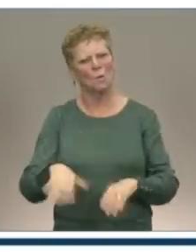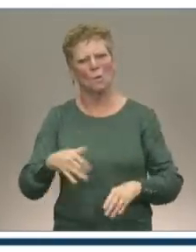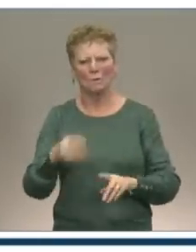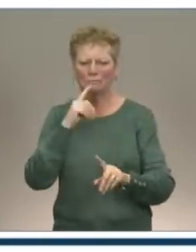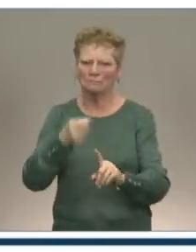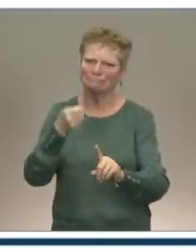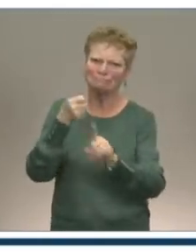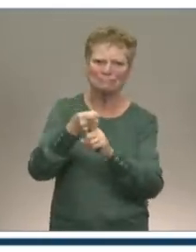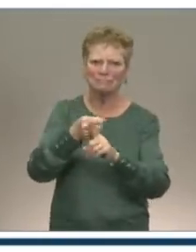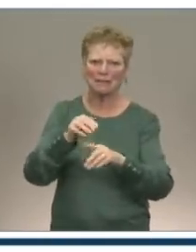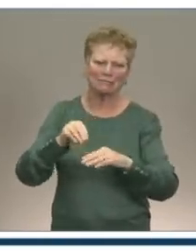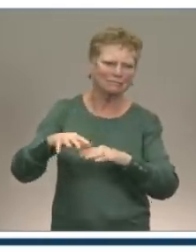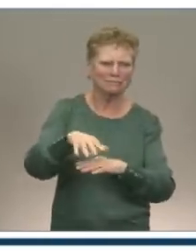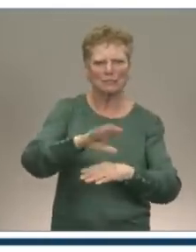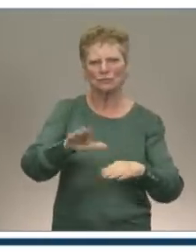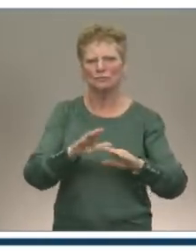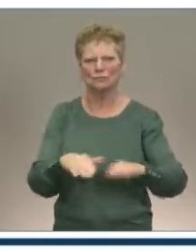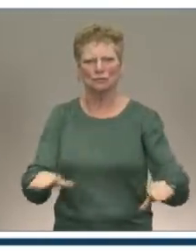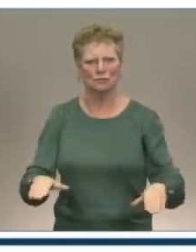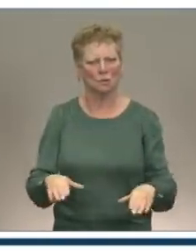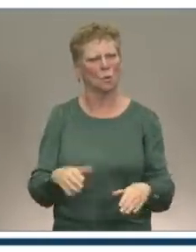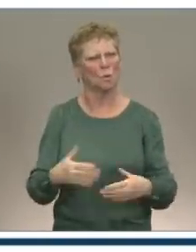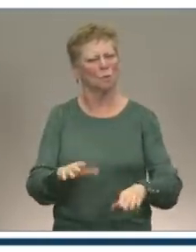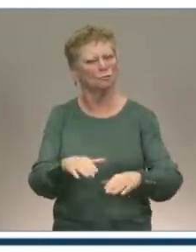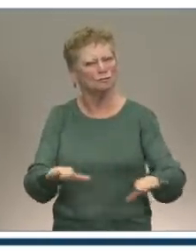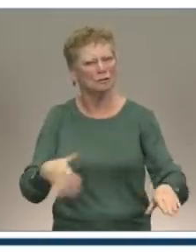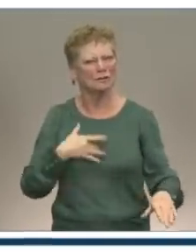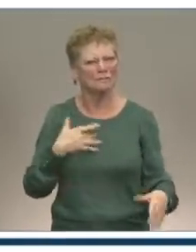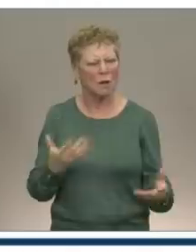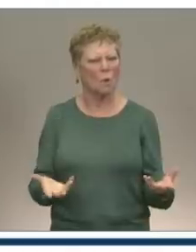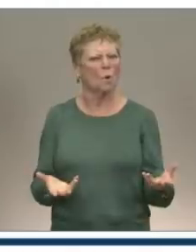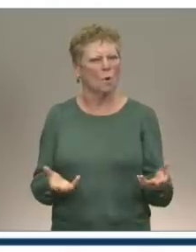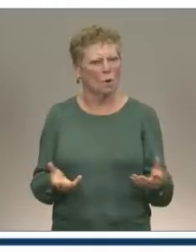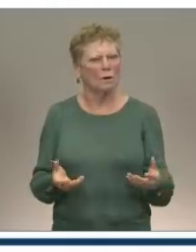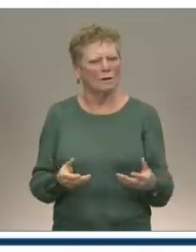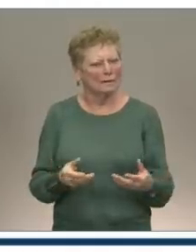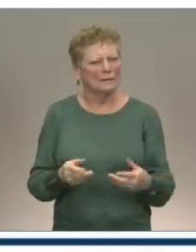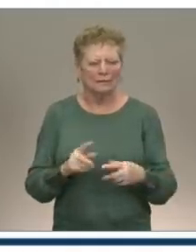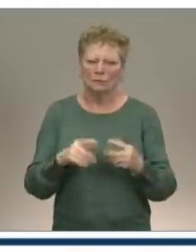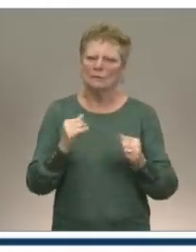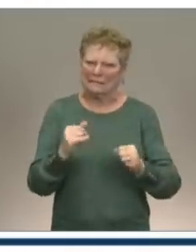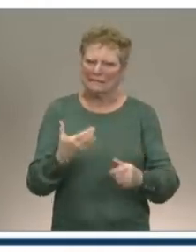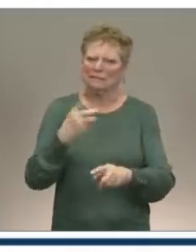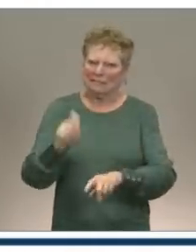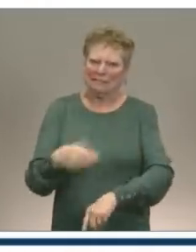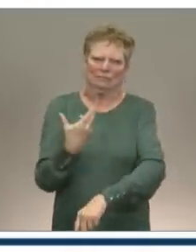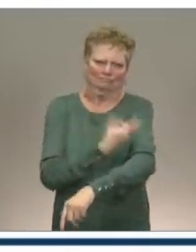children in particular um so we we need to get the vaccination rates up so we can continue to see